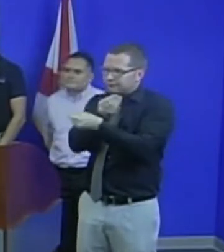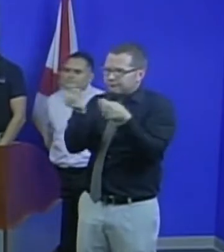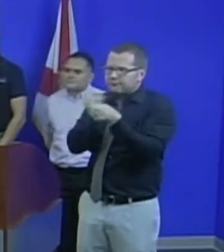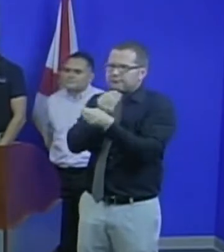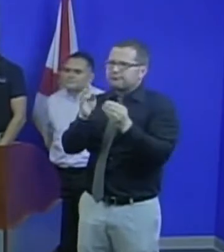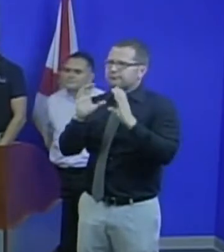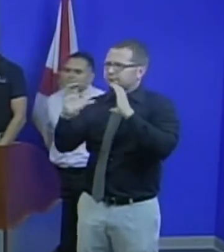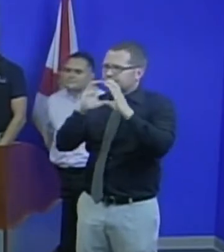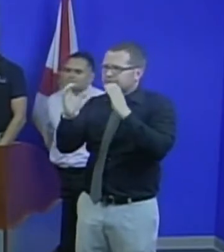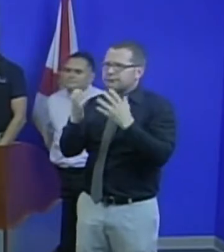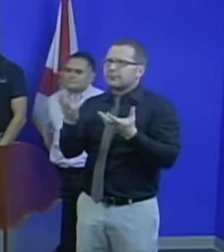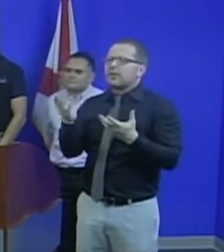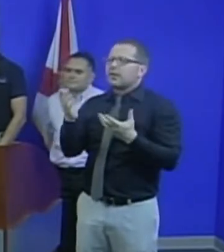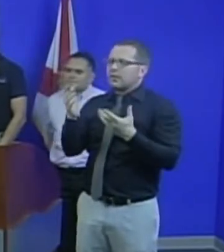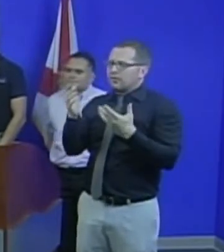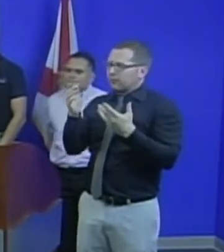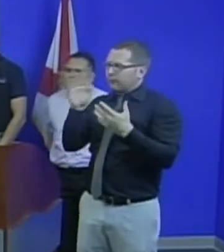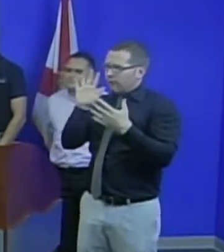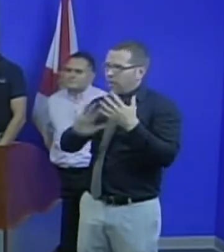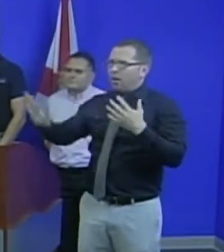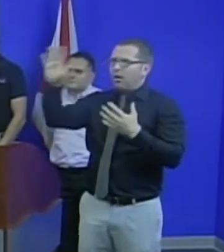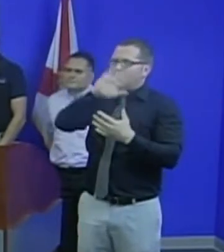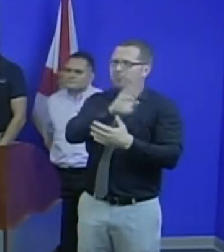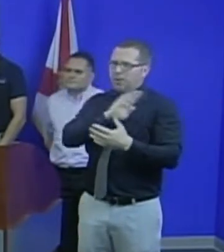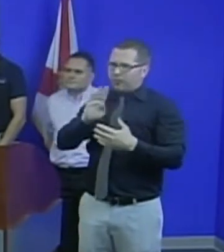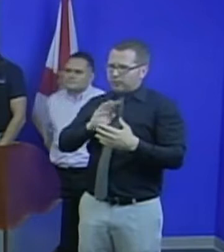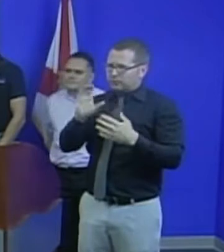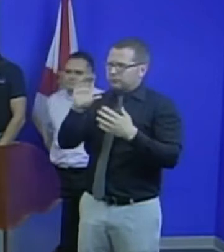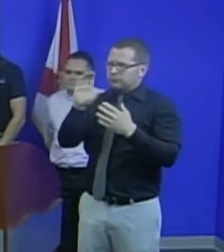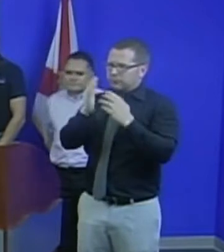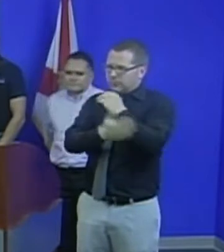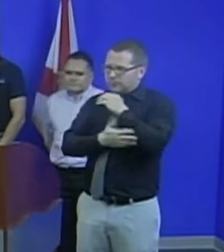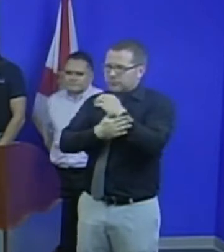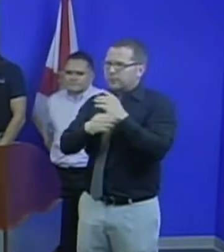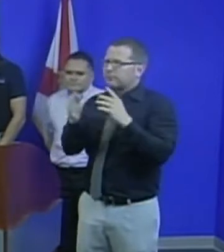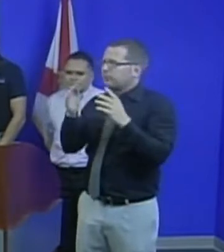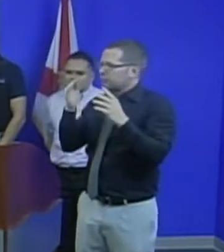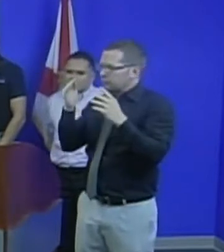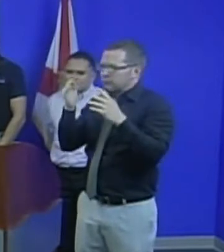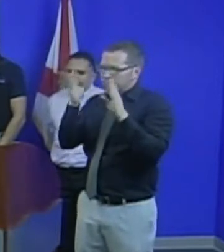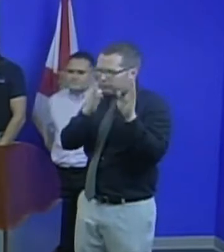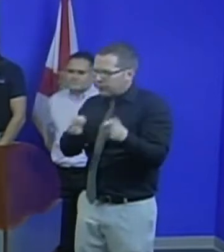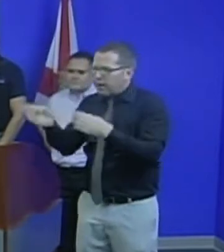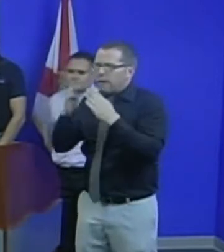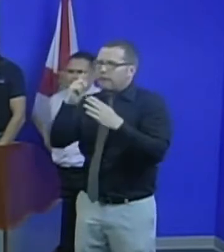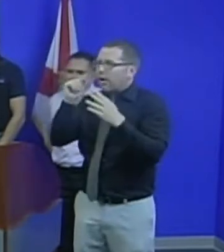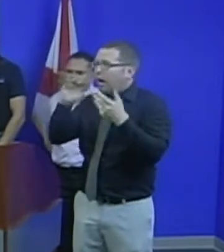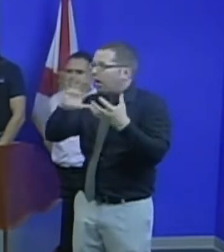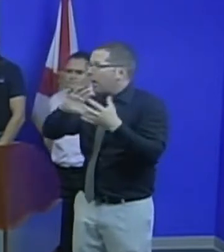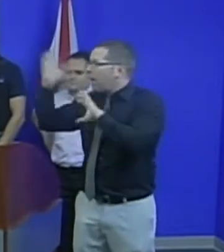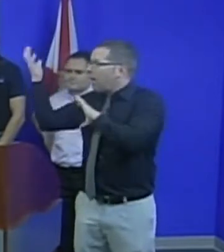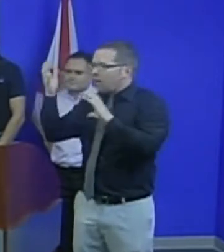FIREFIGHTER PARAMEDICS ARE PREPARED AND READY TO MEET THE CHANNELS BROUGHT ABOUT BY HURRICANE MATTHEW. EVERYONE SHOULD HAVE FINISHED